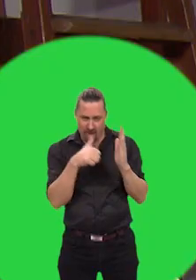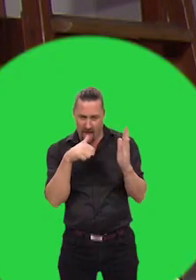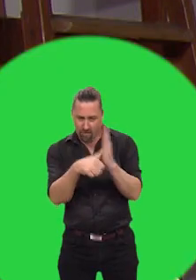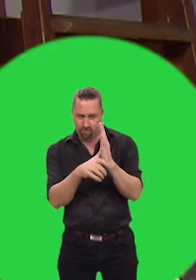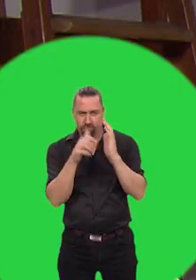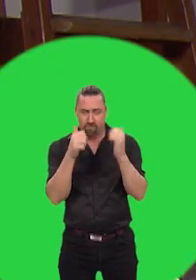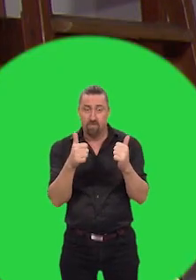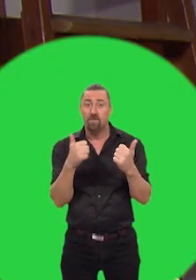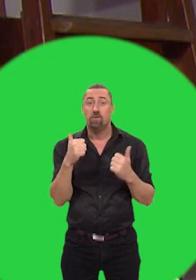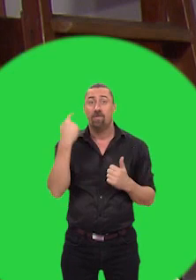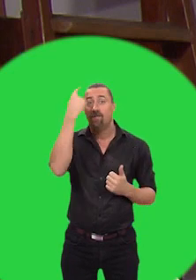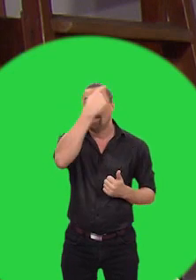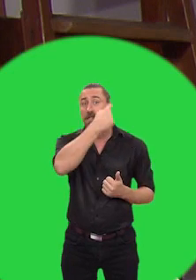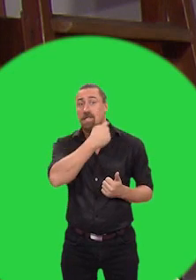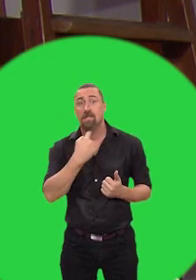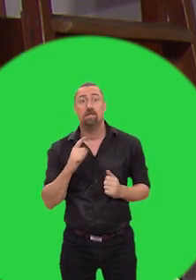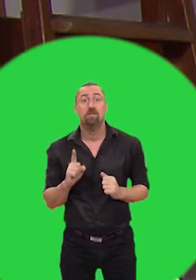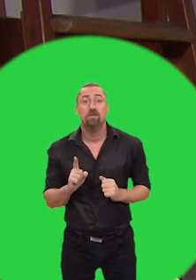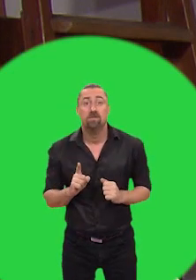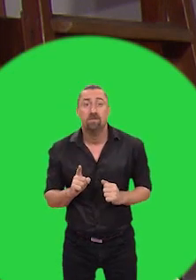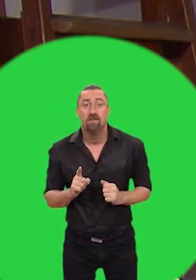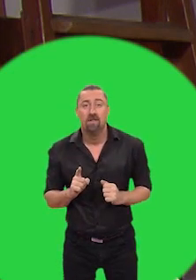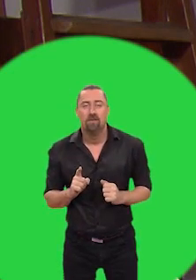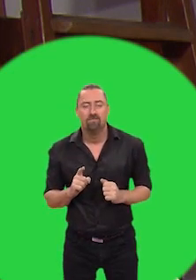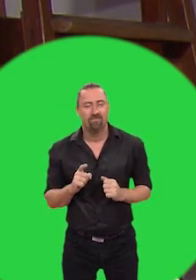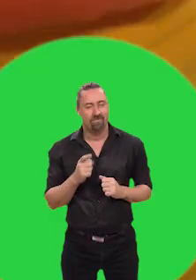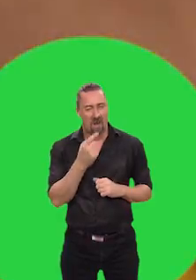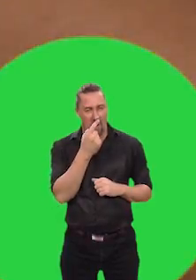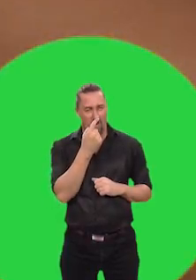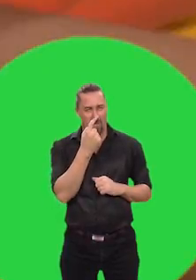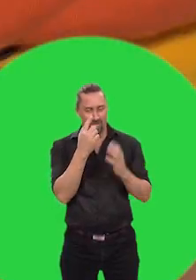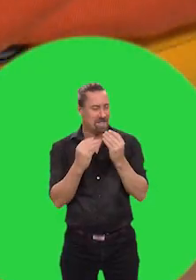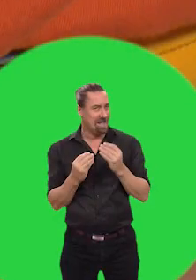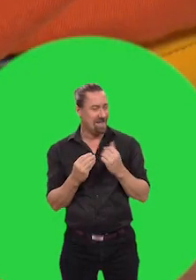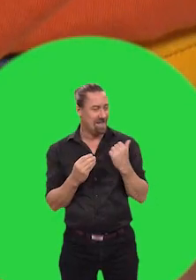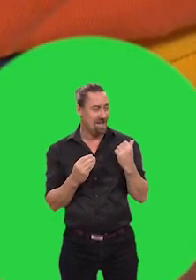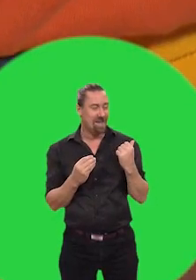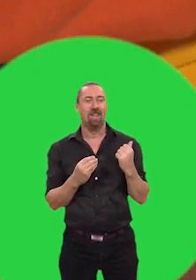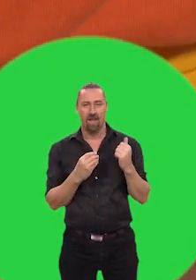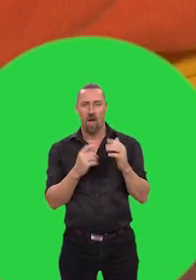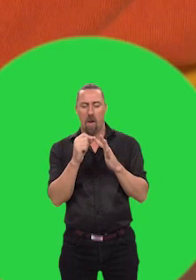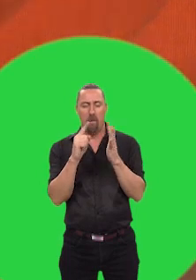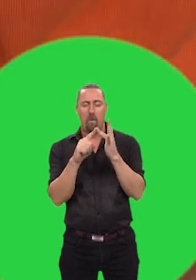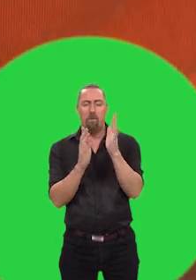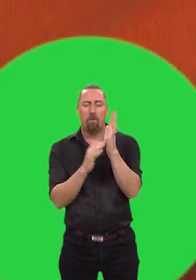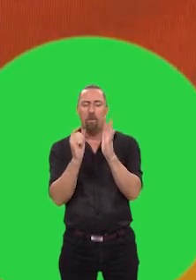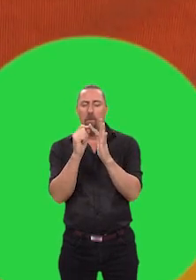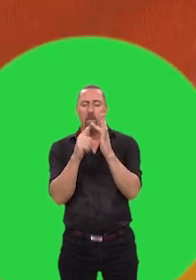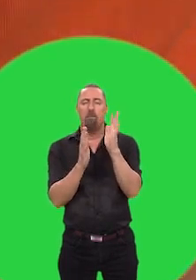And to finish our face, what do you think we need? That's it, we need a nose. So I'm going to glue down another pompom just down the bottom.